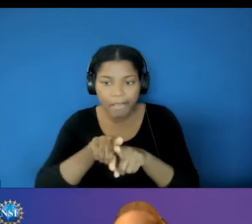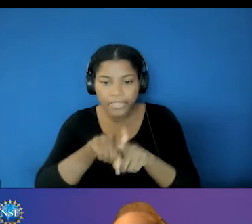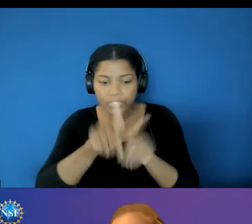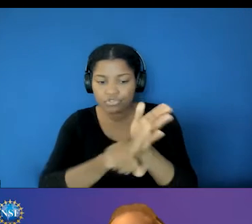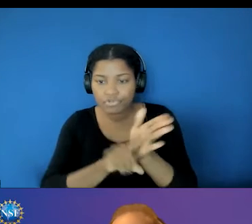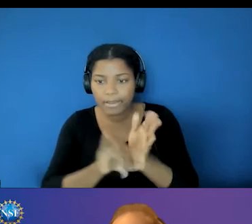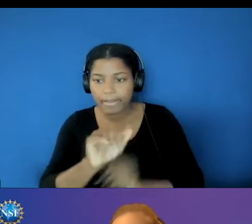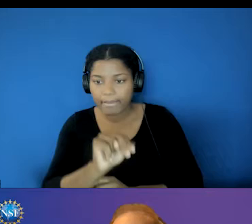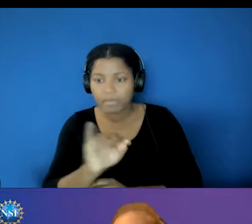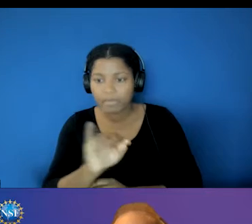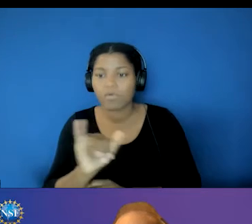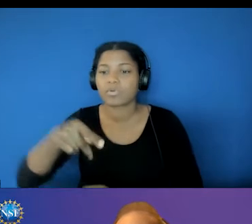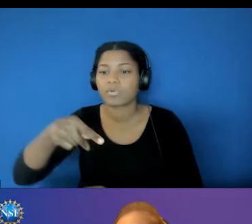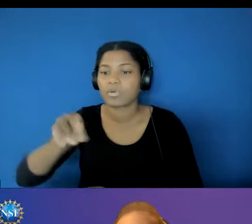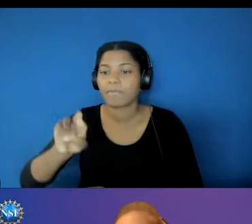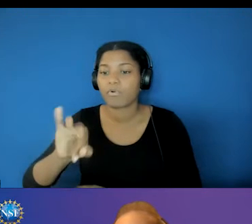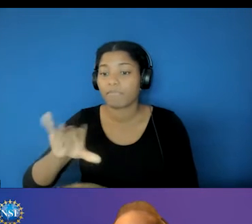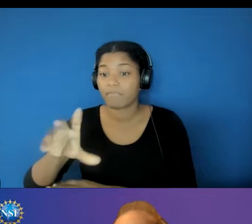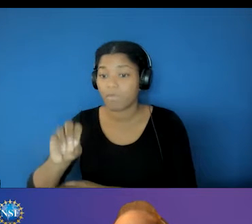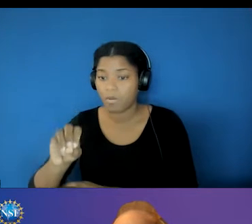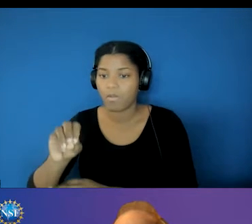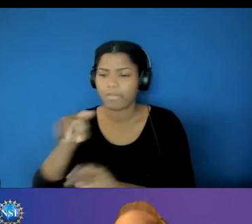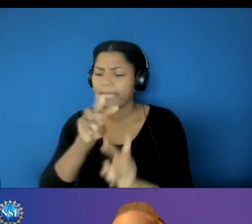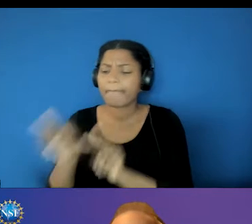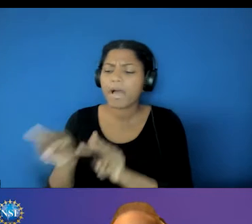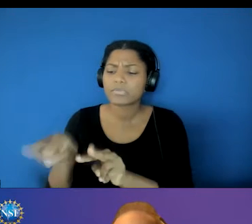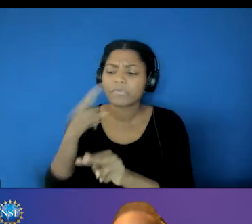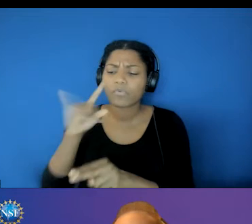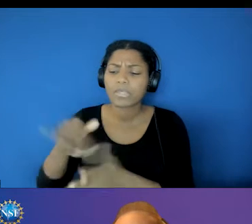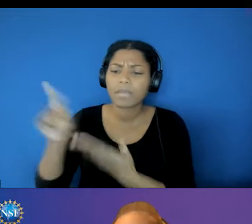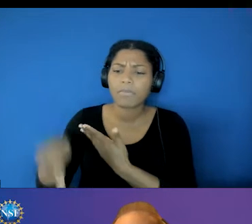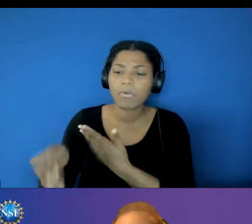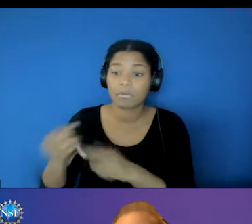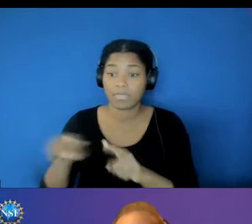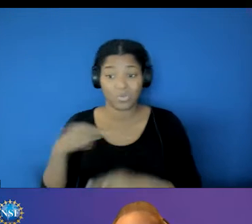and portfolio monitoring of the overall program, but we do not review your proposals.